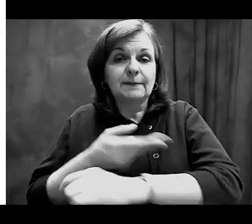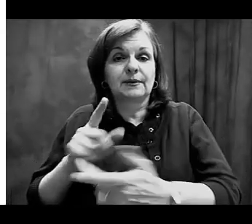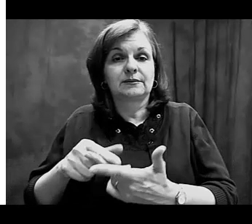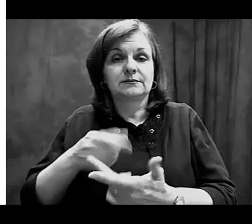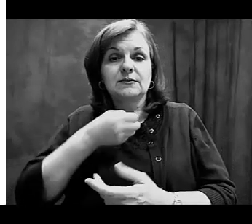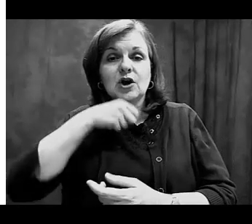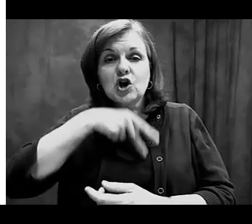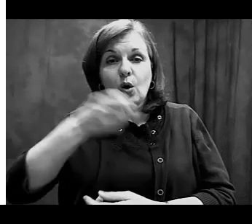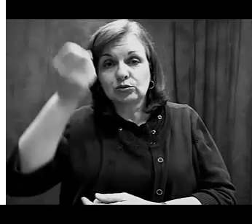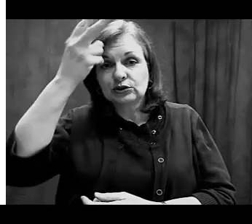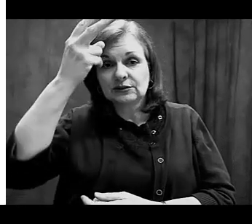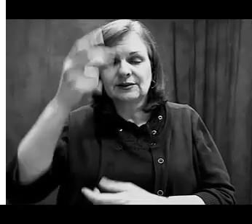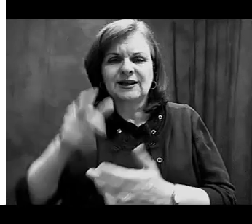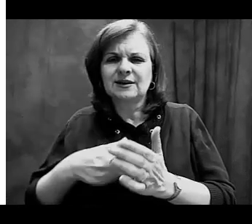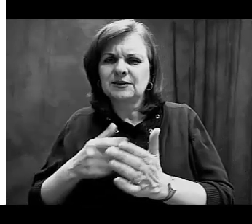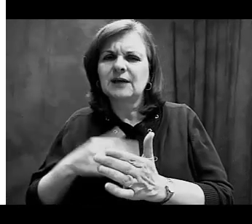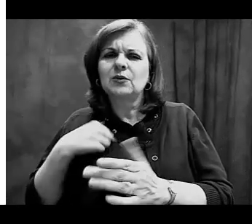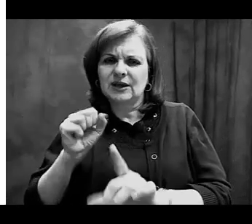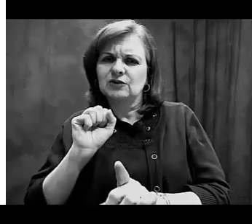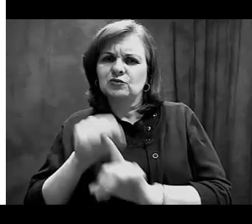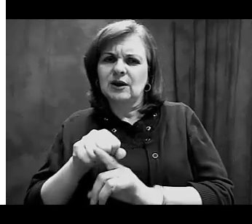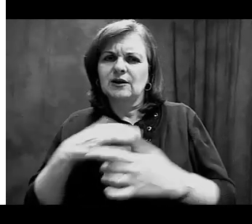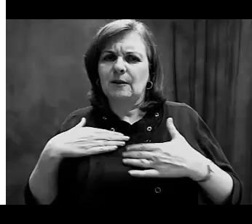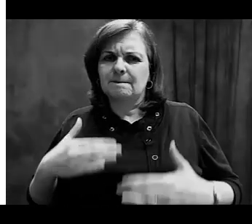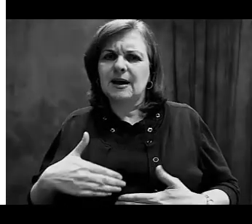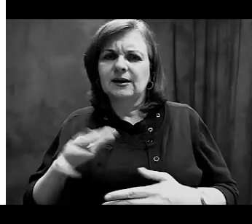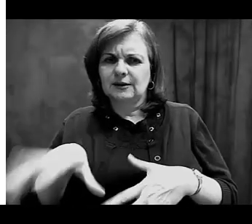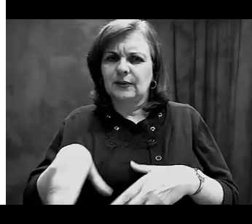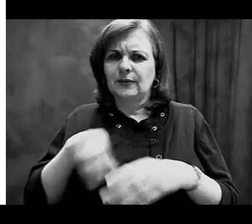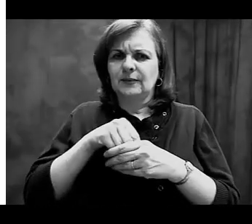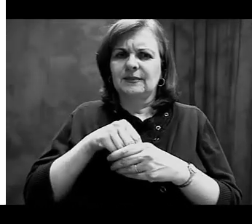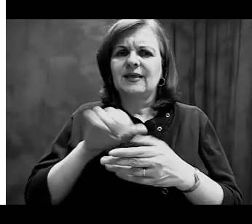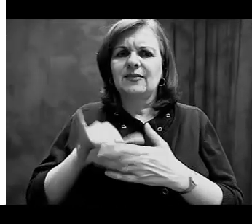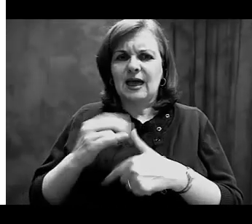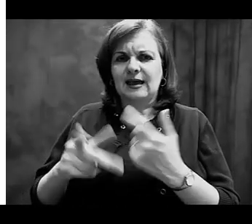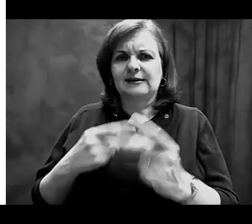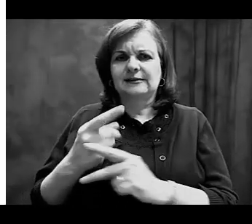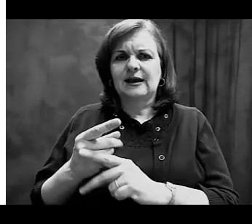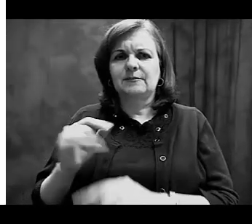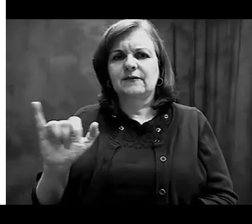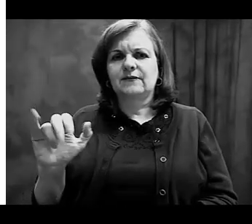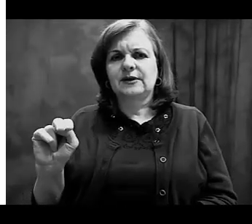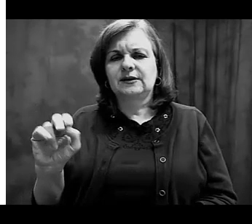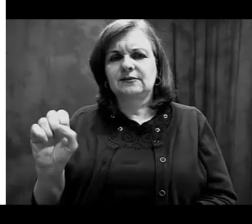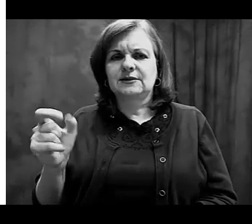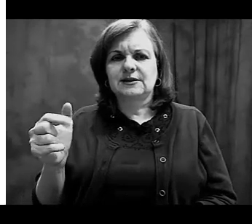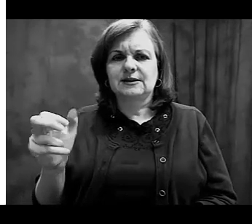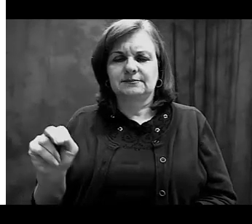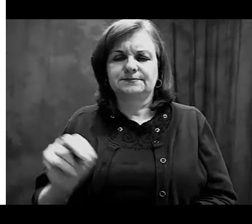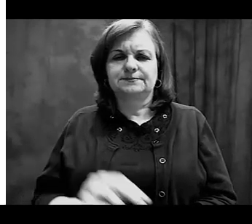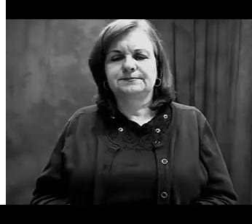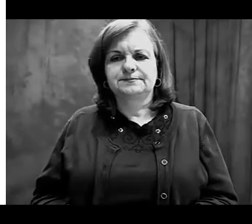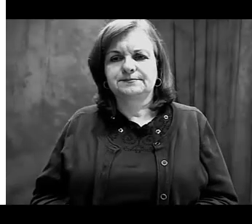and if we give you an alternate form sometimes we can trick your body into taking up the glucose!